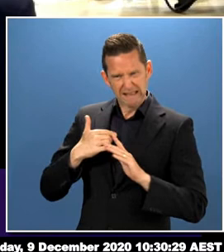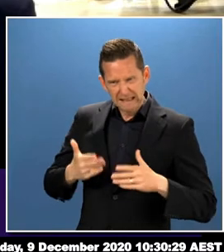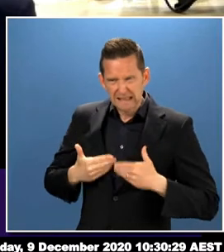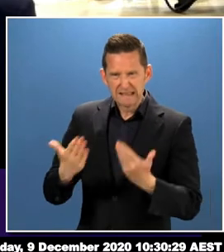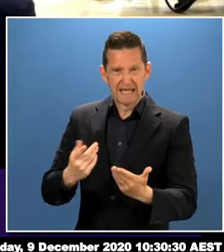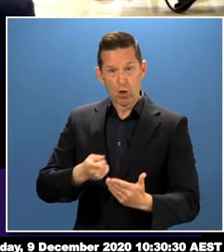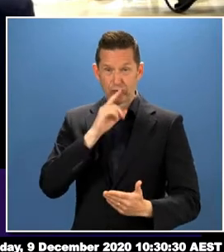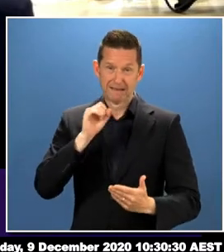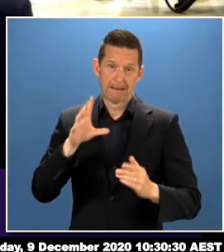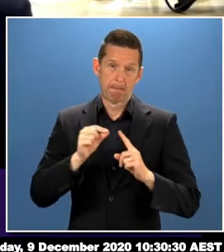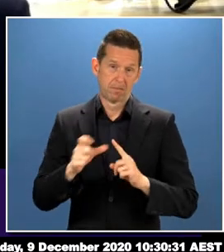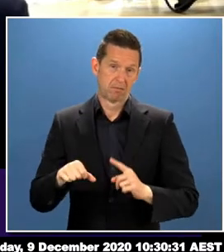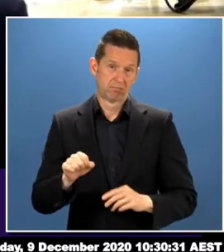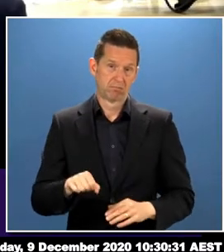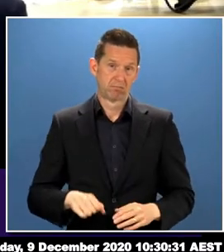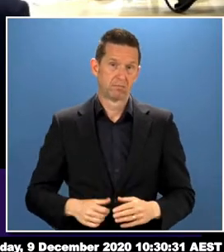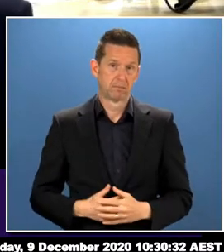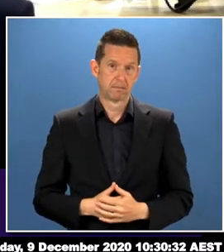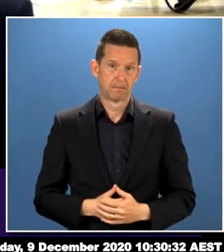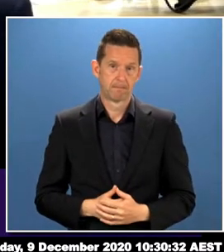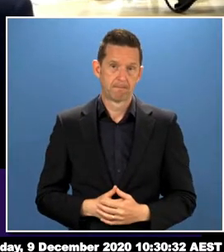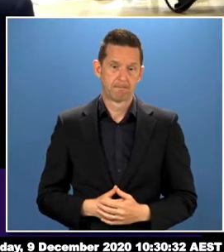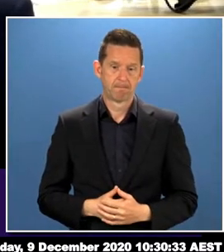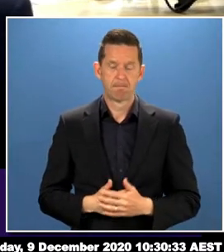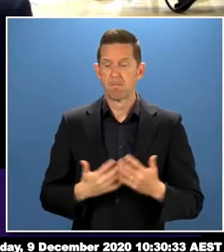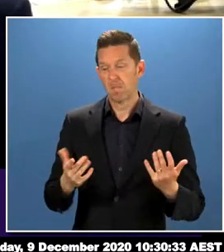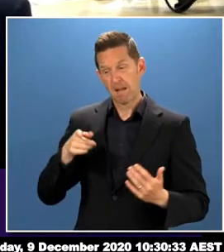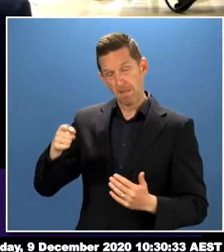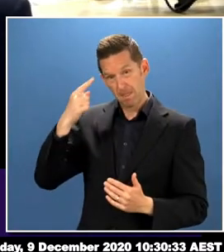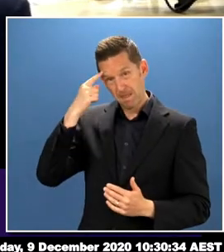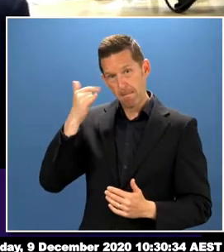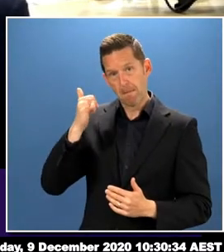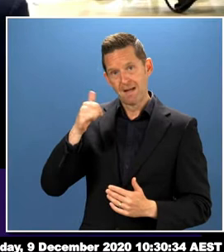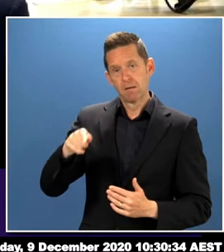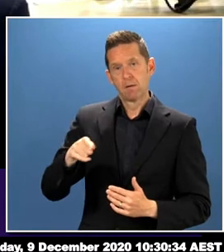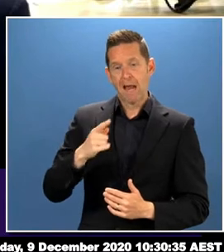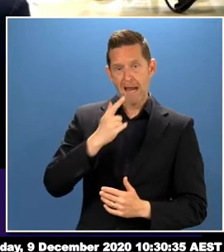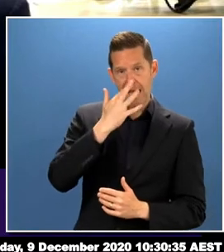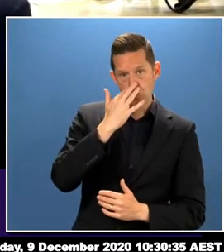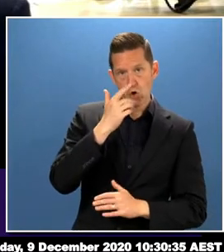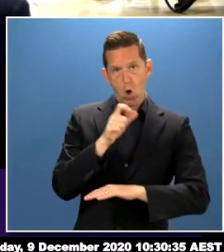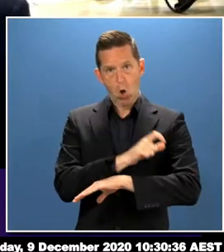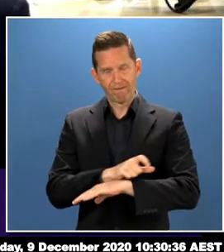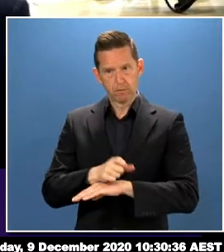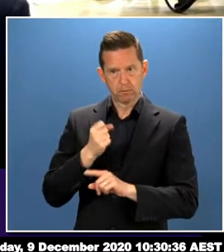And do you think again that perhaps age and confidence came into that a little bit in regards to those work experience?